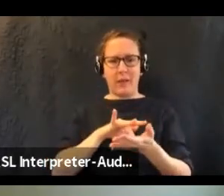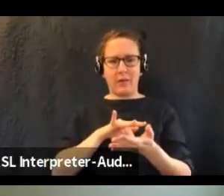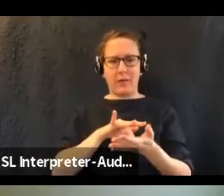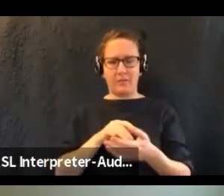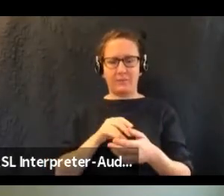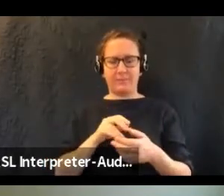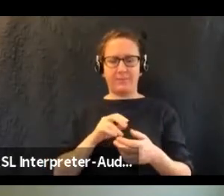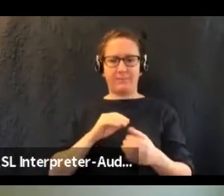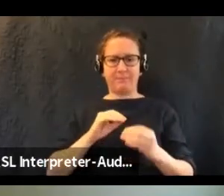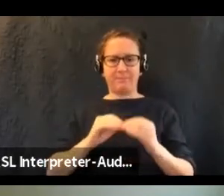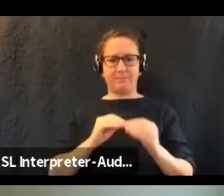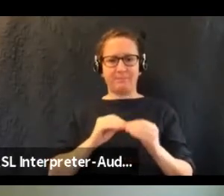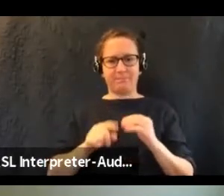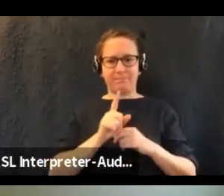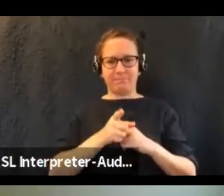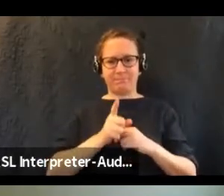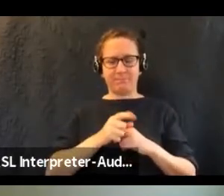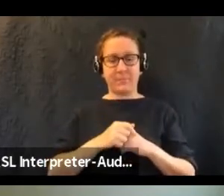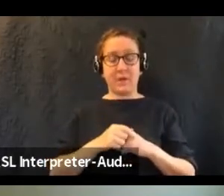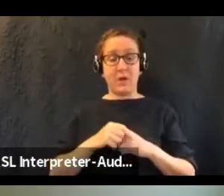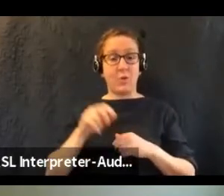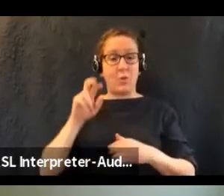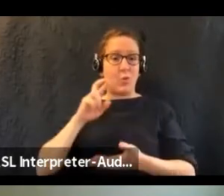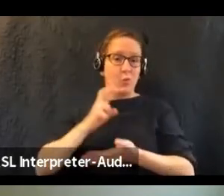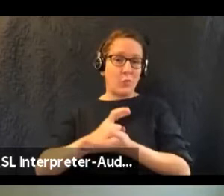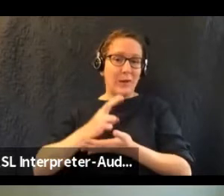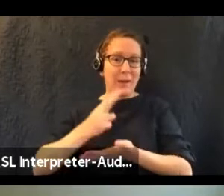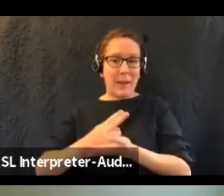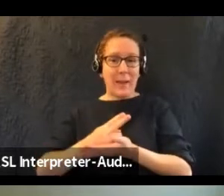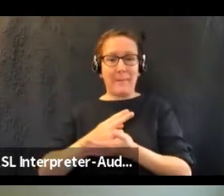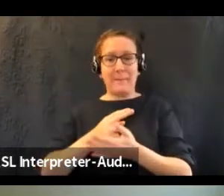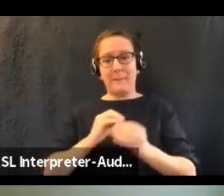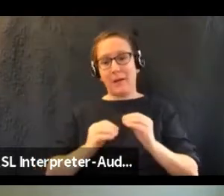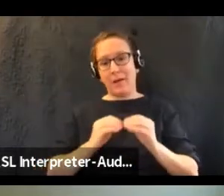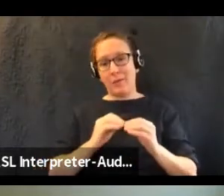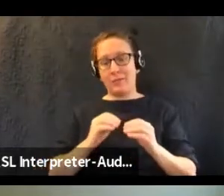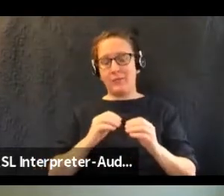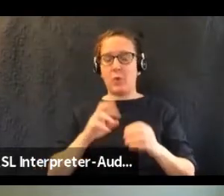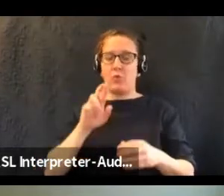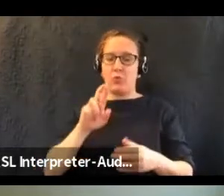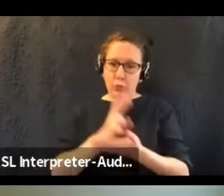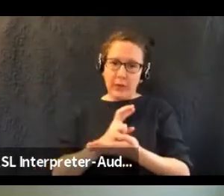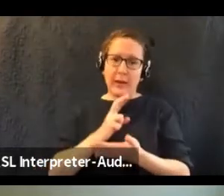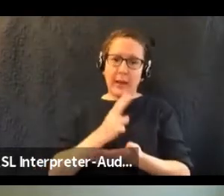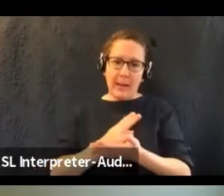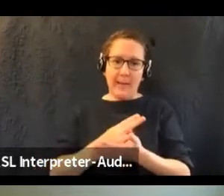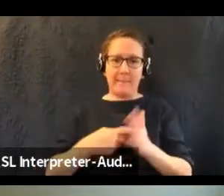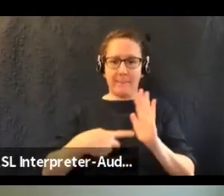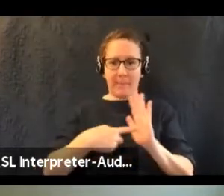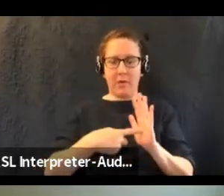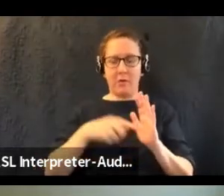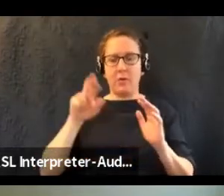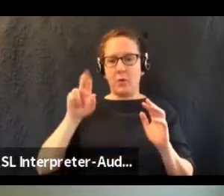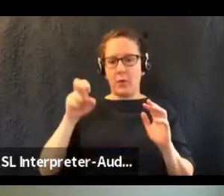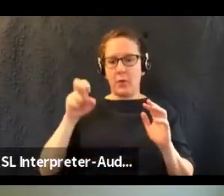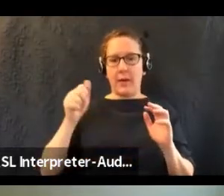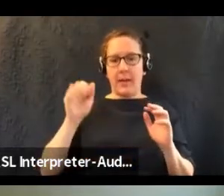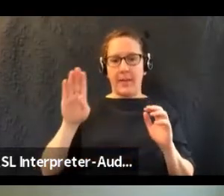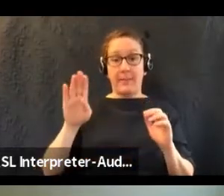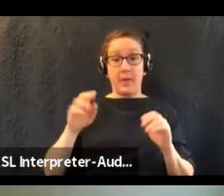you'll hear it called the rehab model, so that the person with the disability, the disability